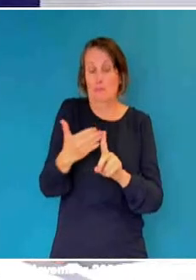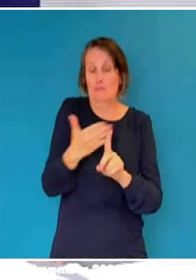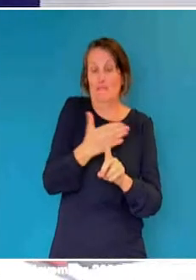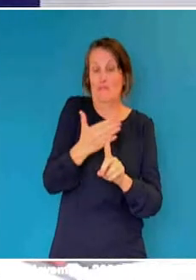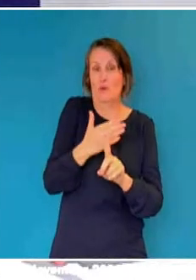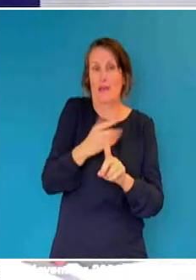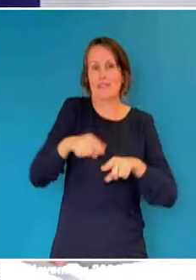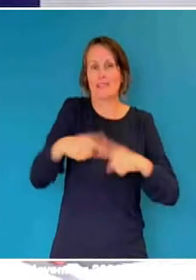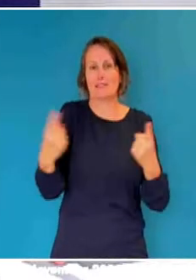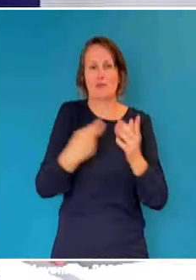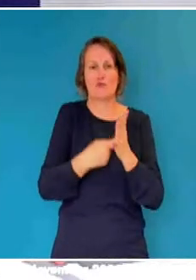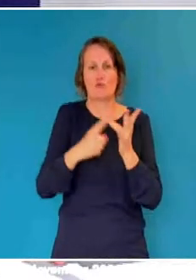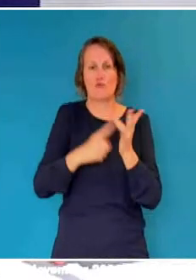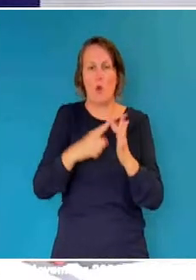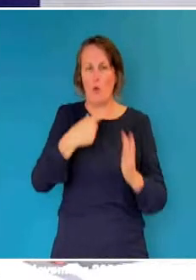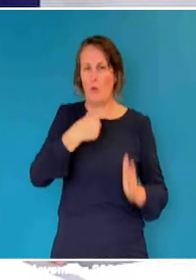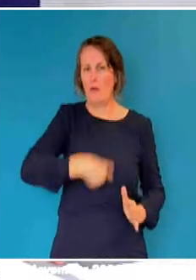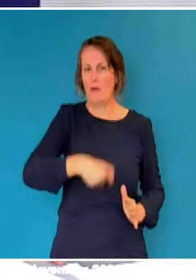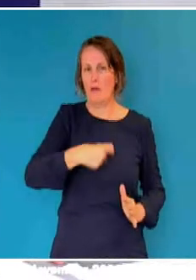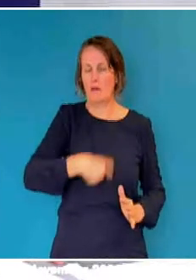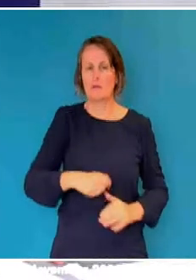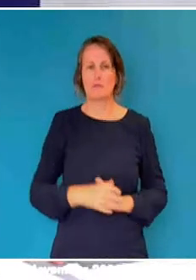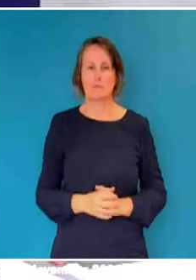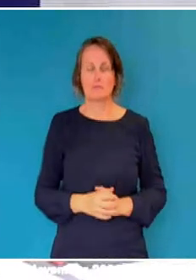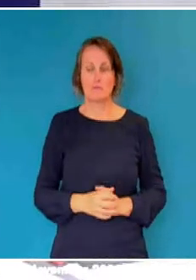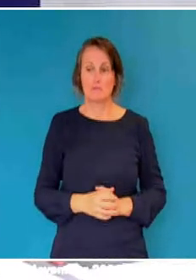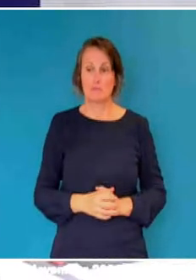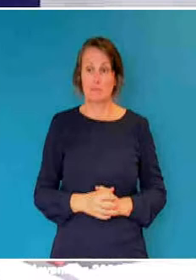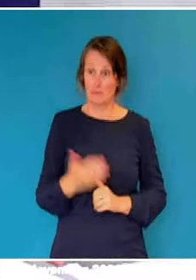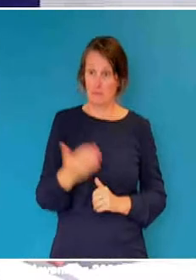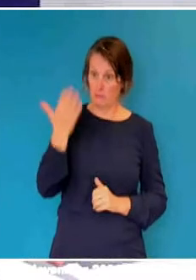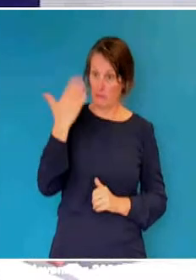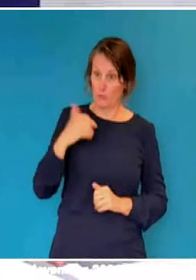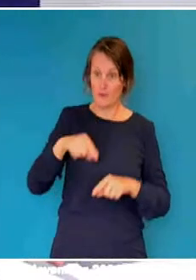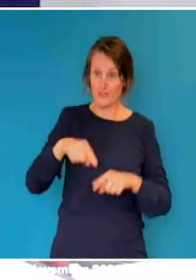Were you in this section that is the subject of your statement?